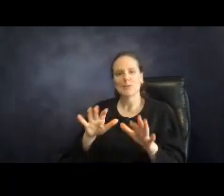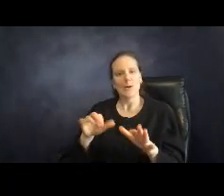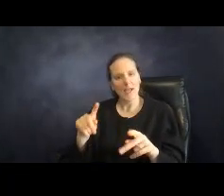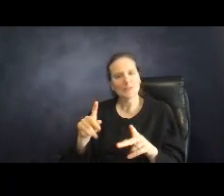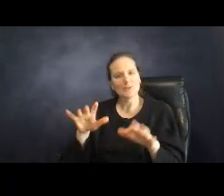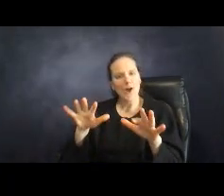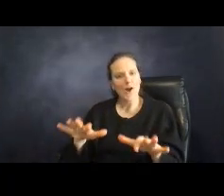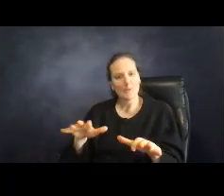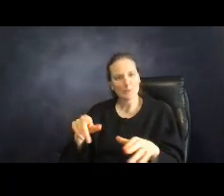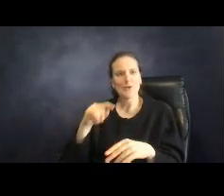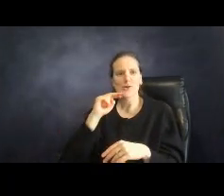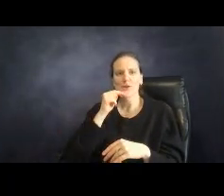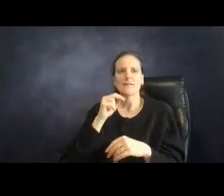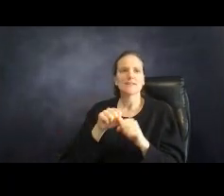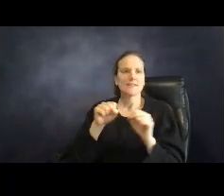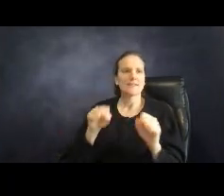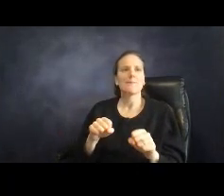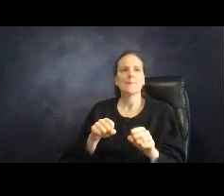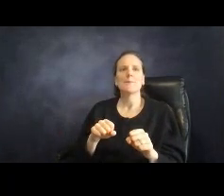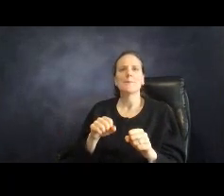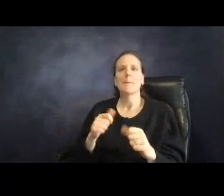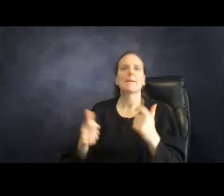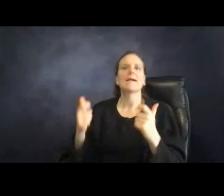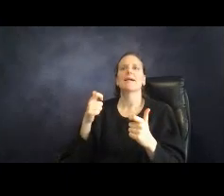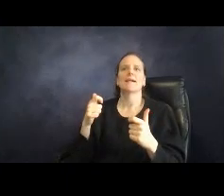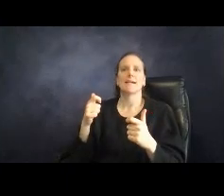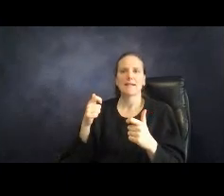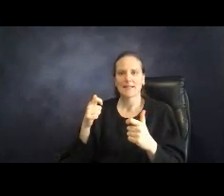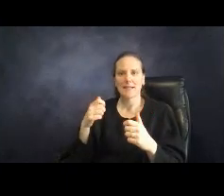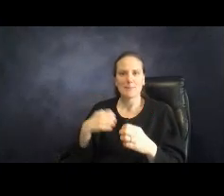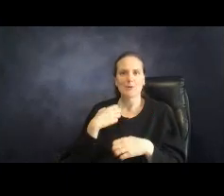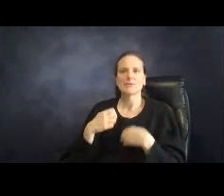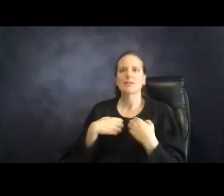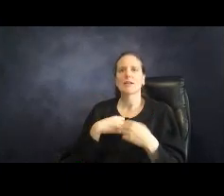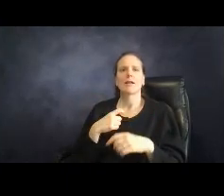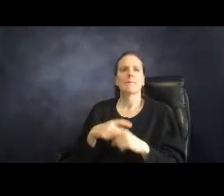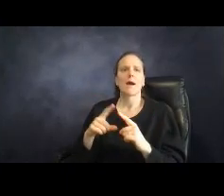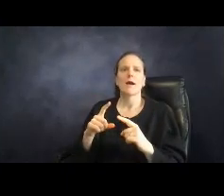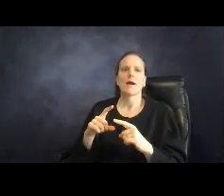moving through those big emotions. But on a, you know, from a sugar balance,